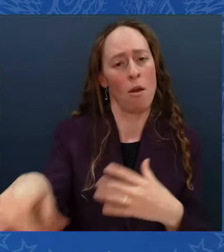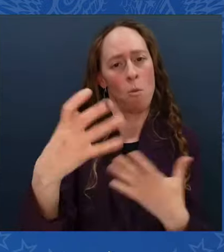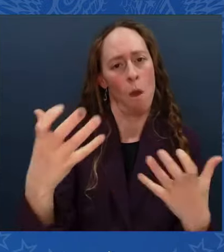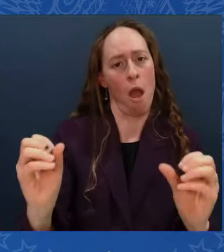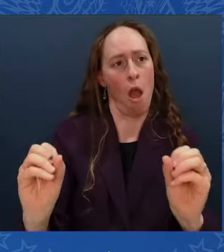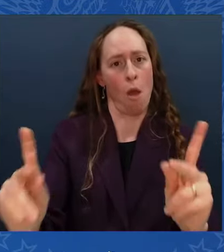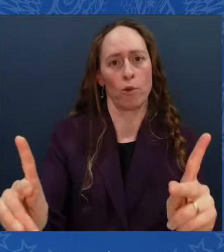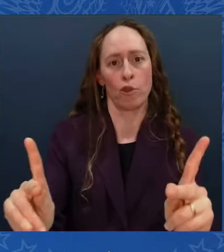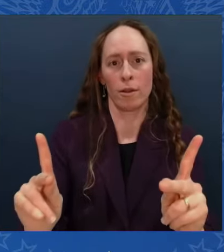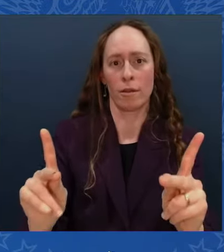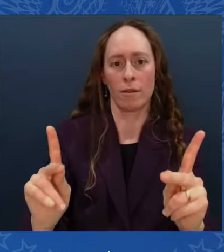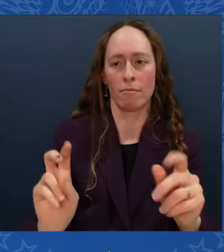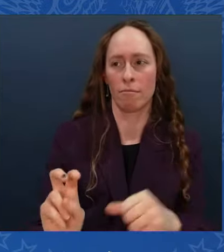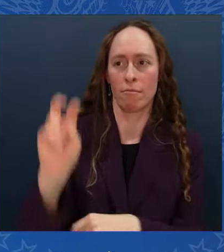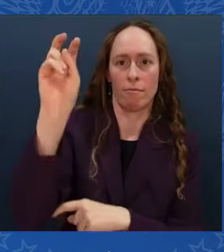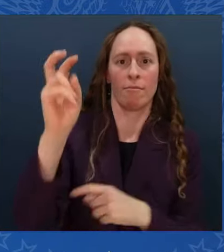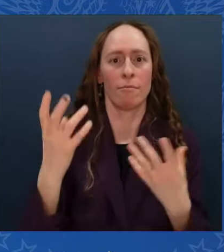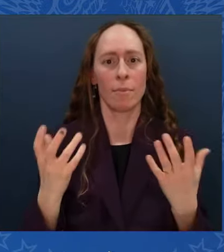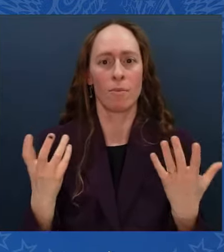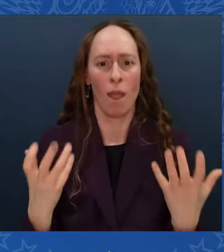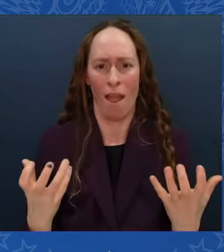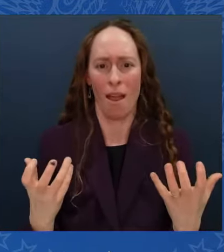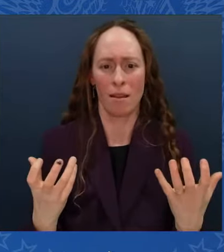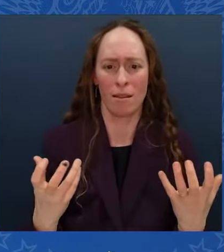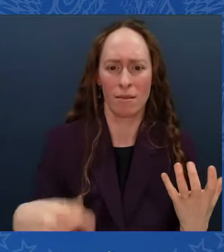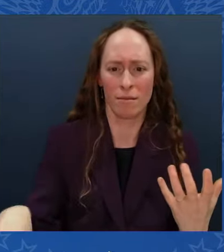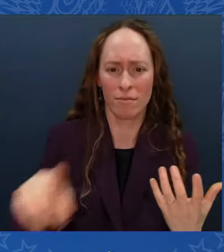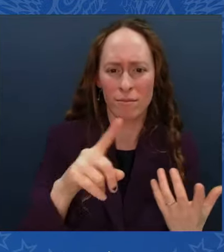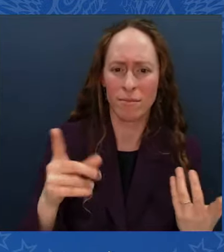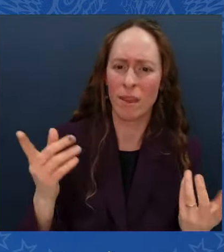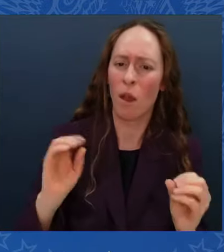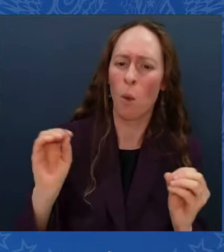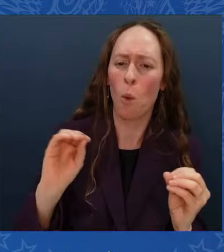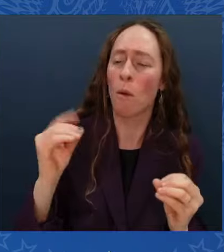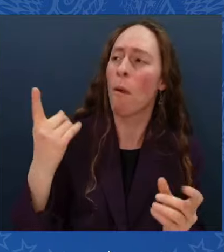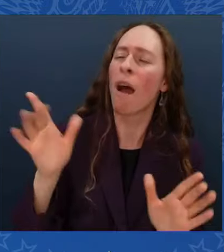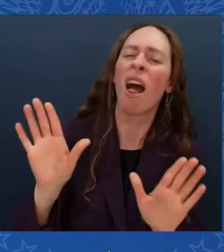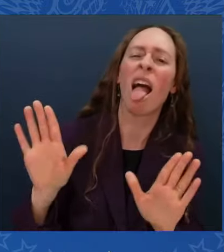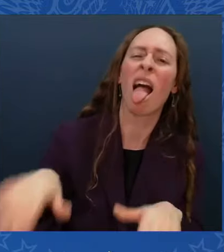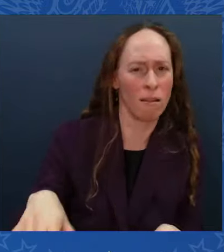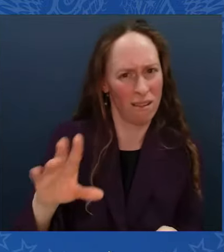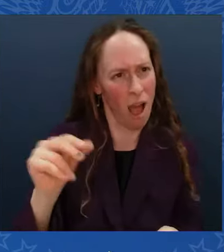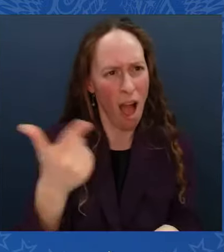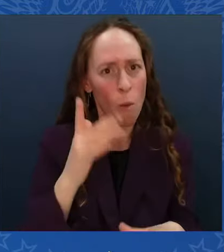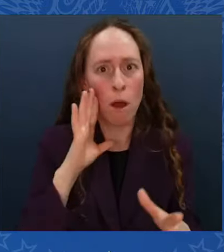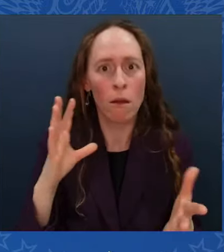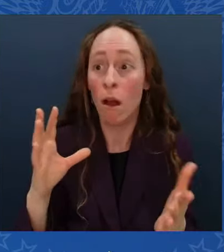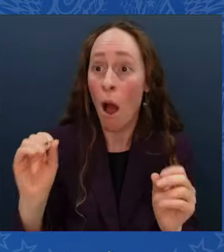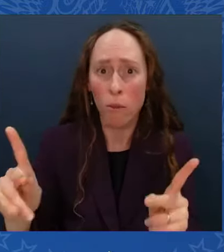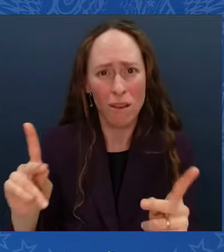should be denied the opportunity to have that chance. And so, I -- how many of you had student loans forgiven here?